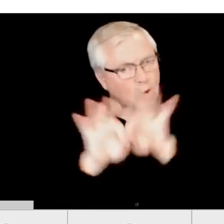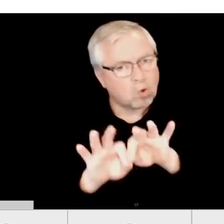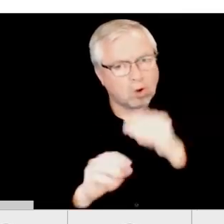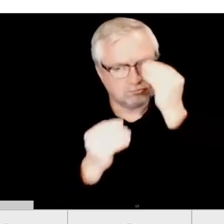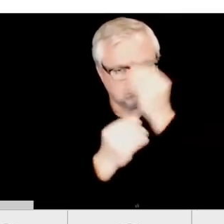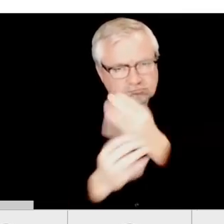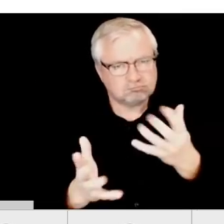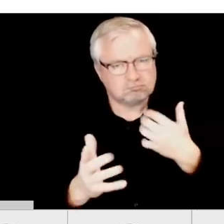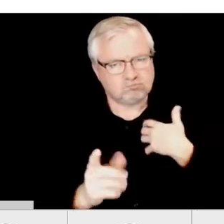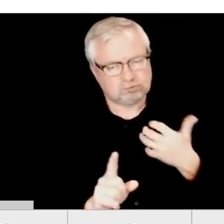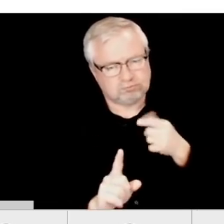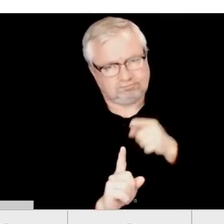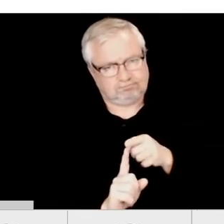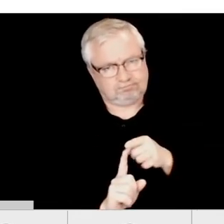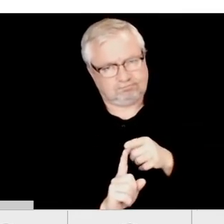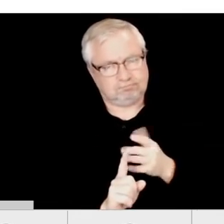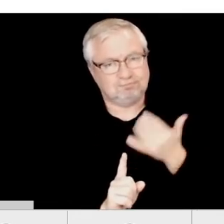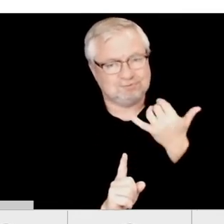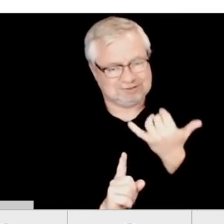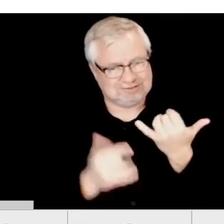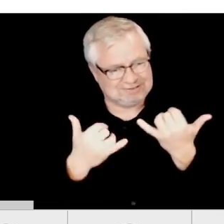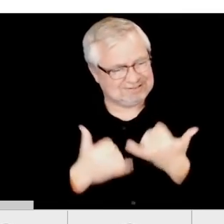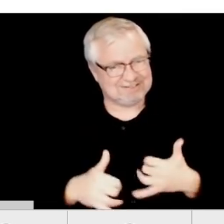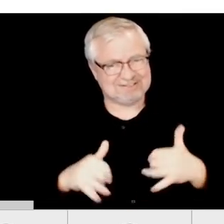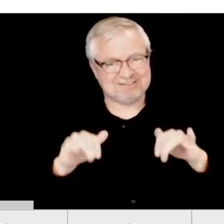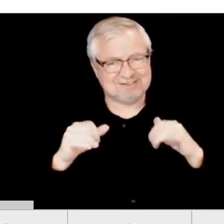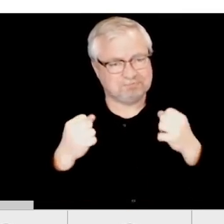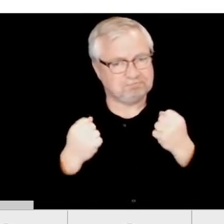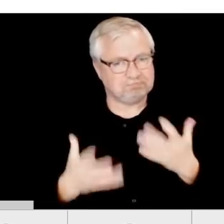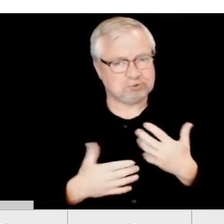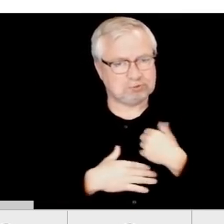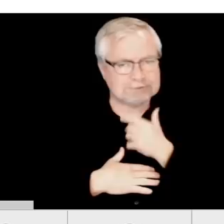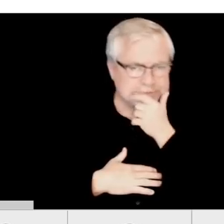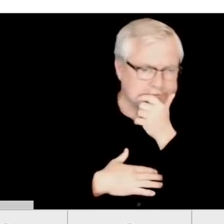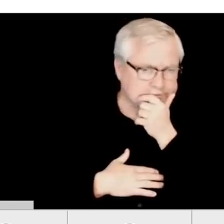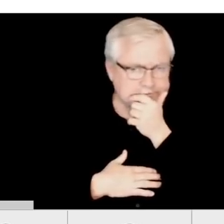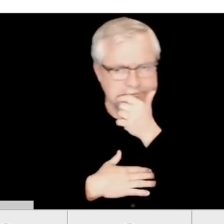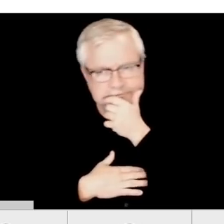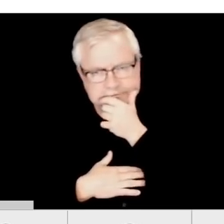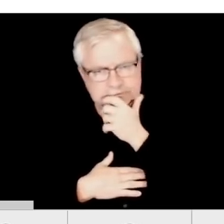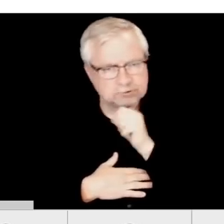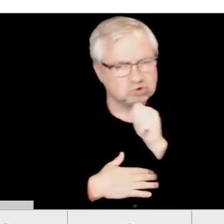There is still a great amount of uncertainty about the impact of key metrics.